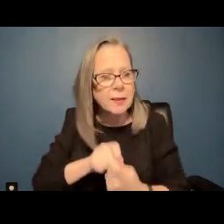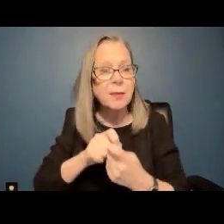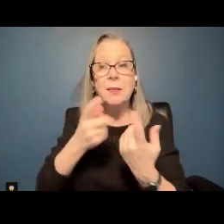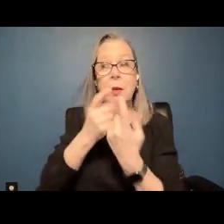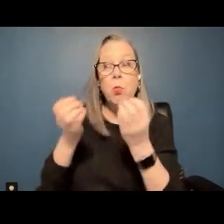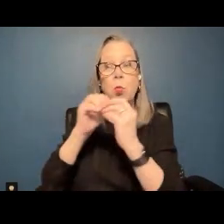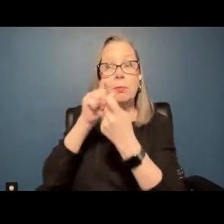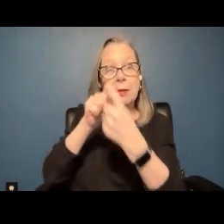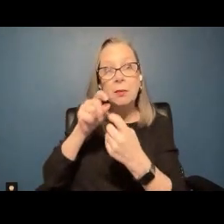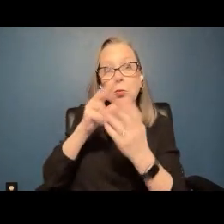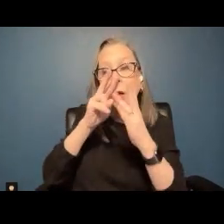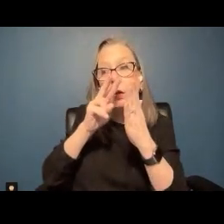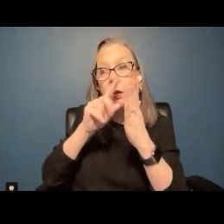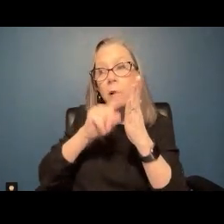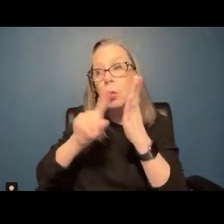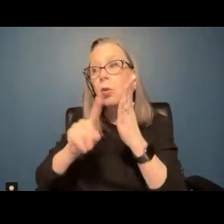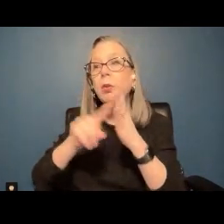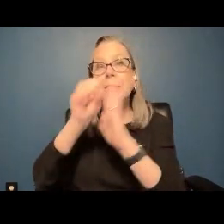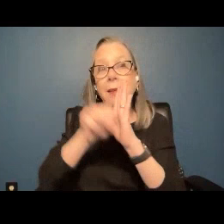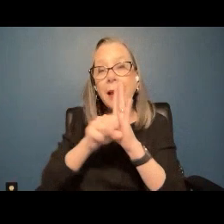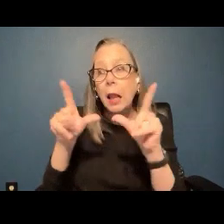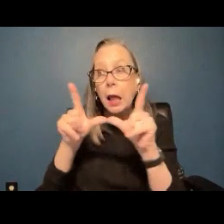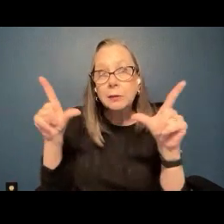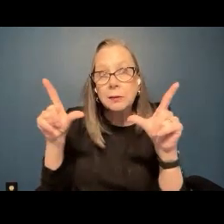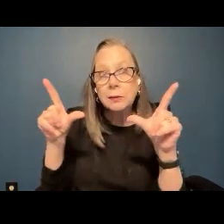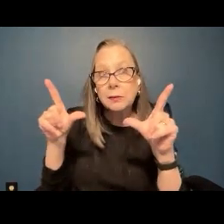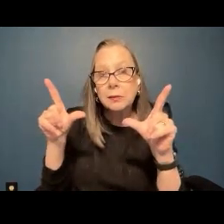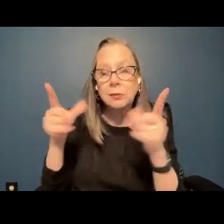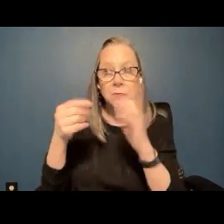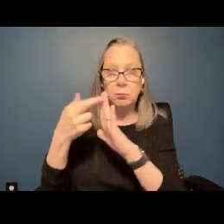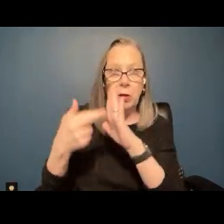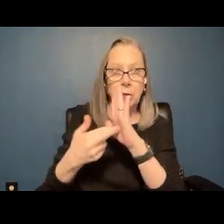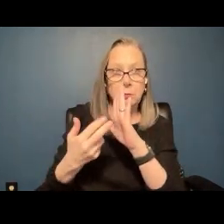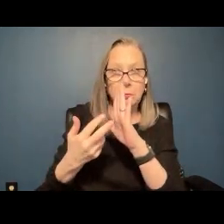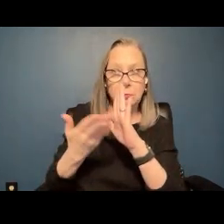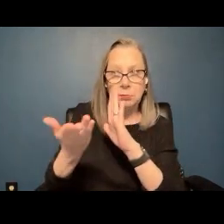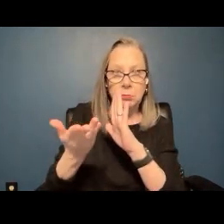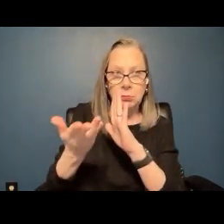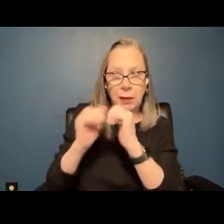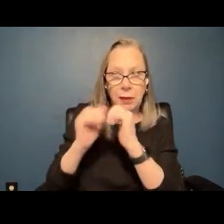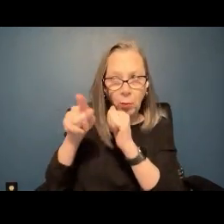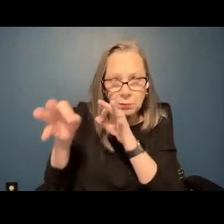licensing and quality regulations to see how workers are defined there, and then even more specifically,